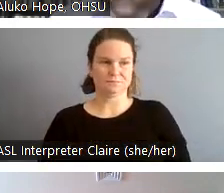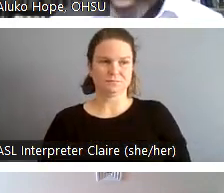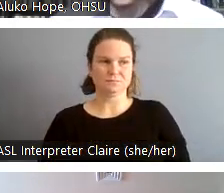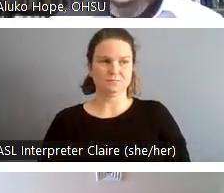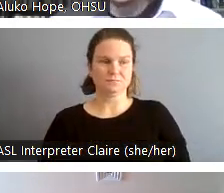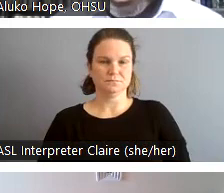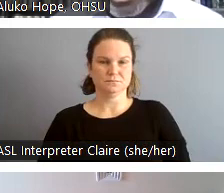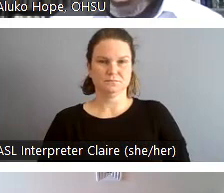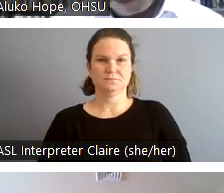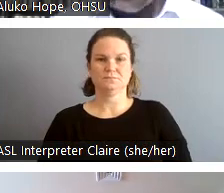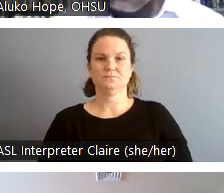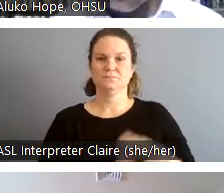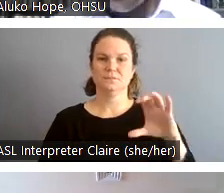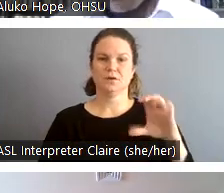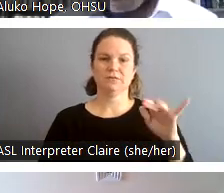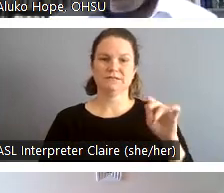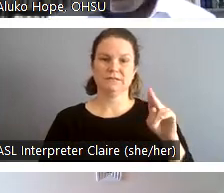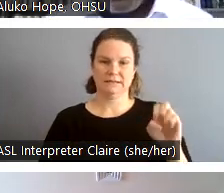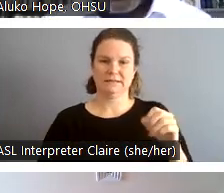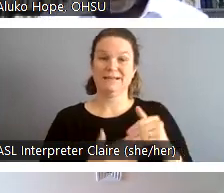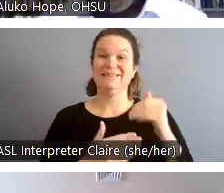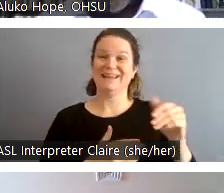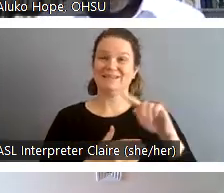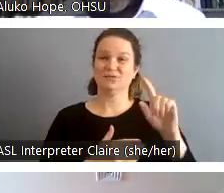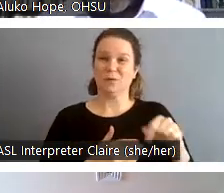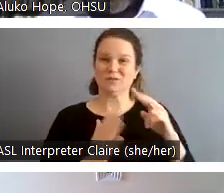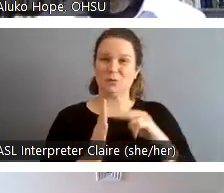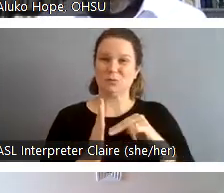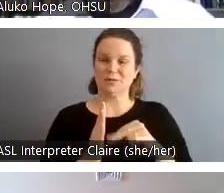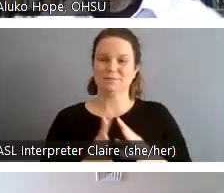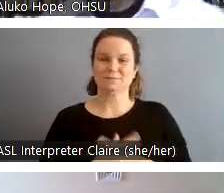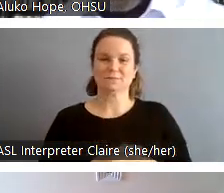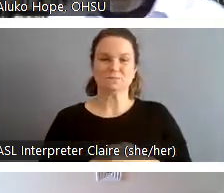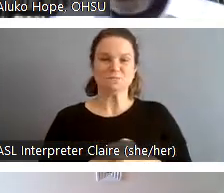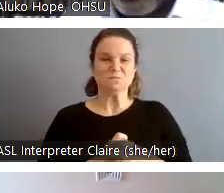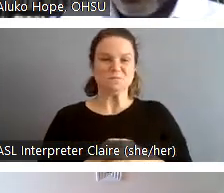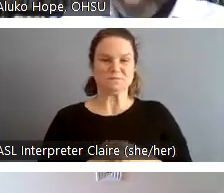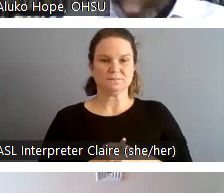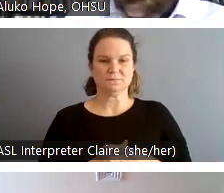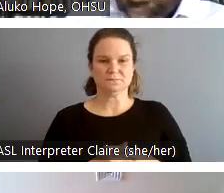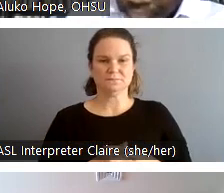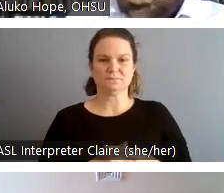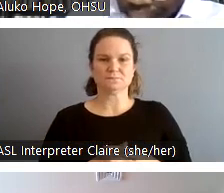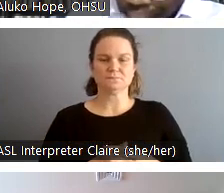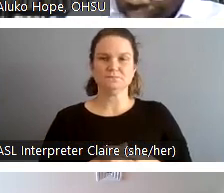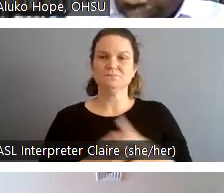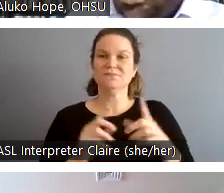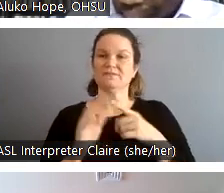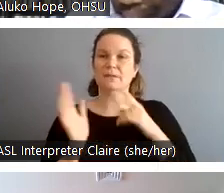This is Christine, I will read the next question that we received in the chat.